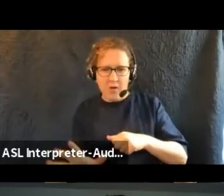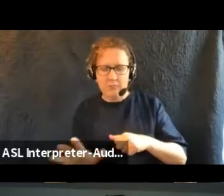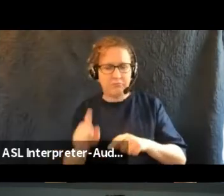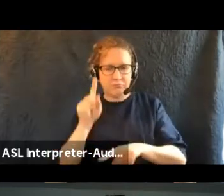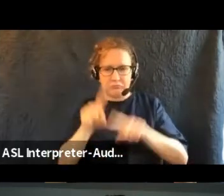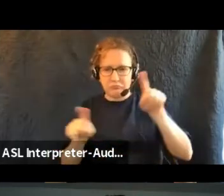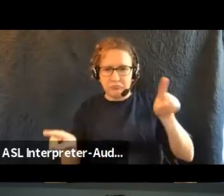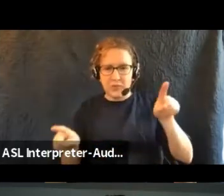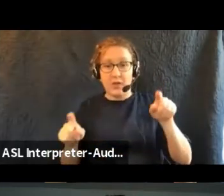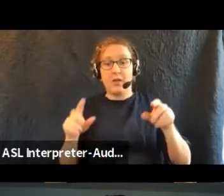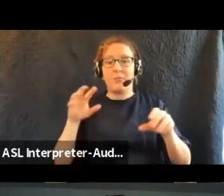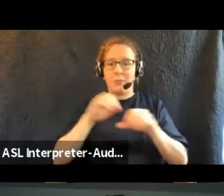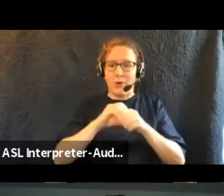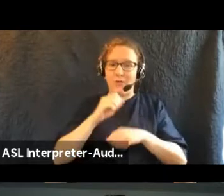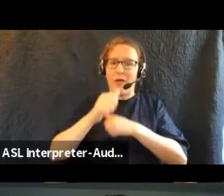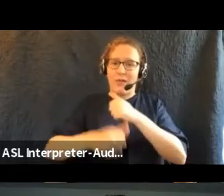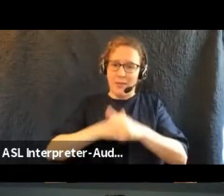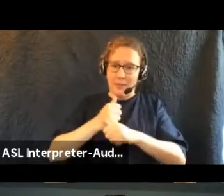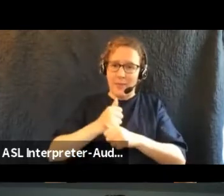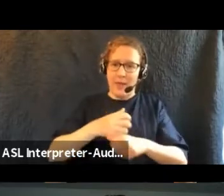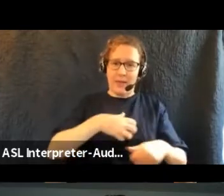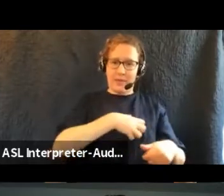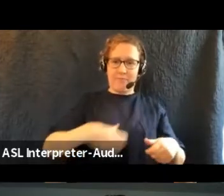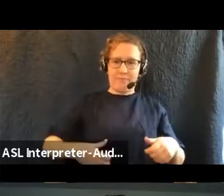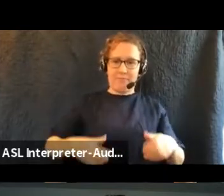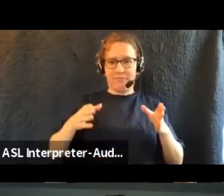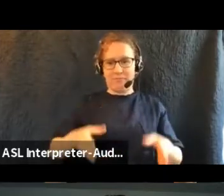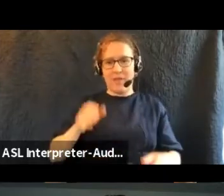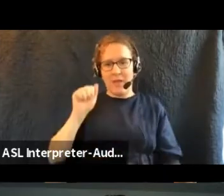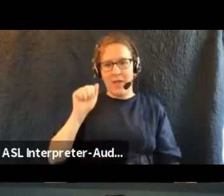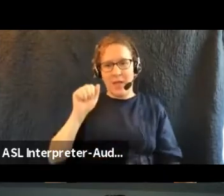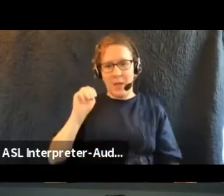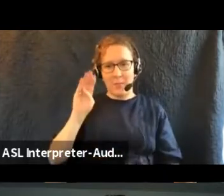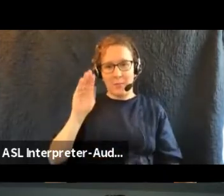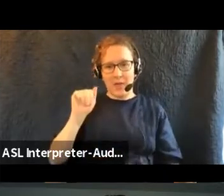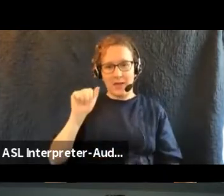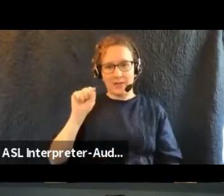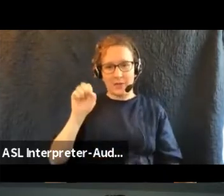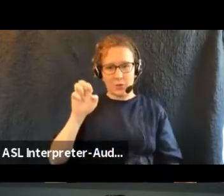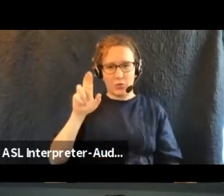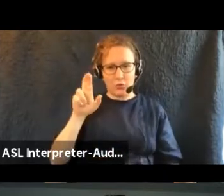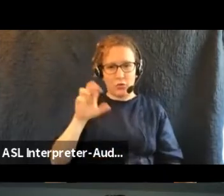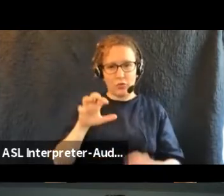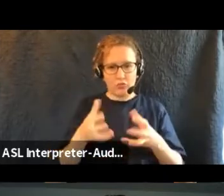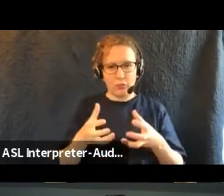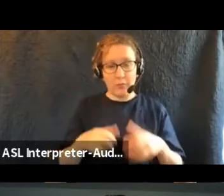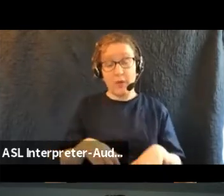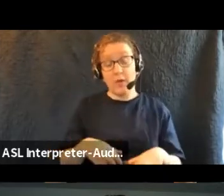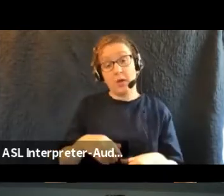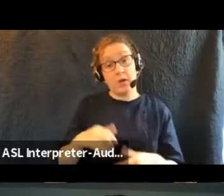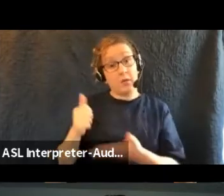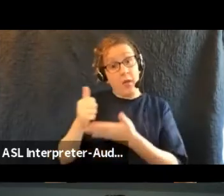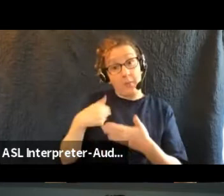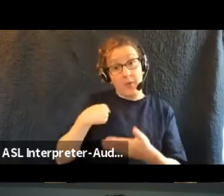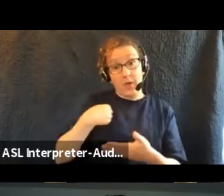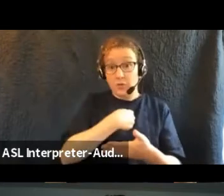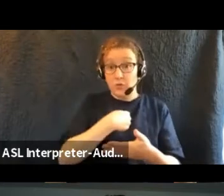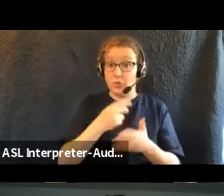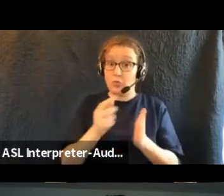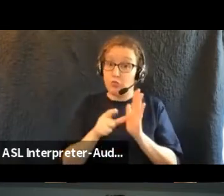ambassadors group, and they have been helping us by reviewing content as it's being developed,